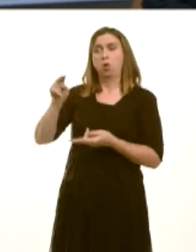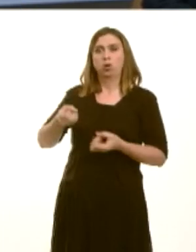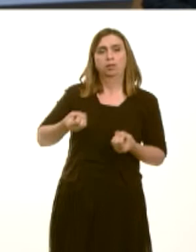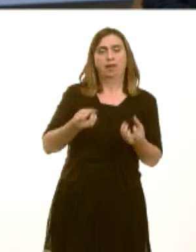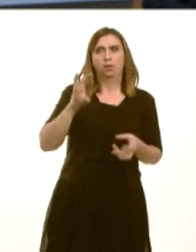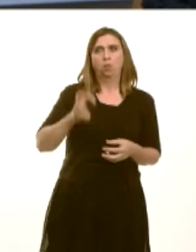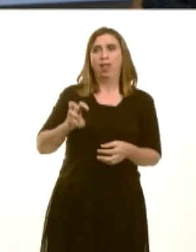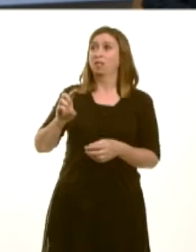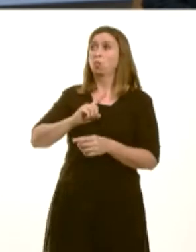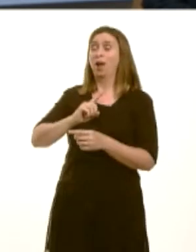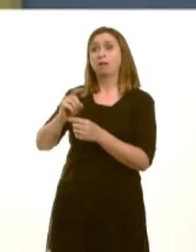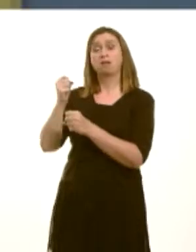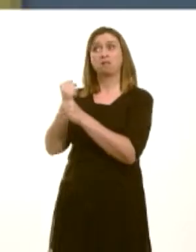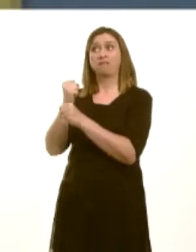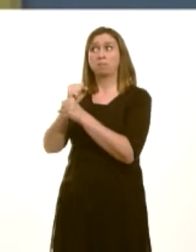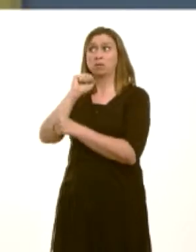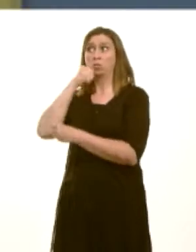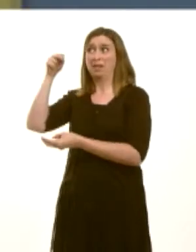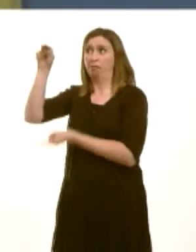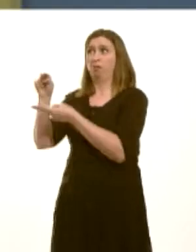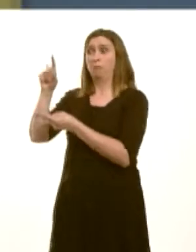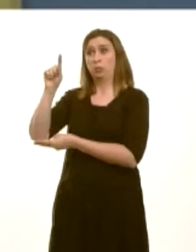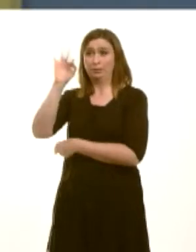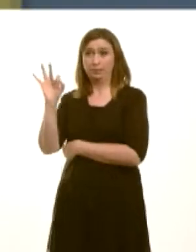we could expect under a Conservative Government. Leanne Wood: Well, thatís not the information